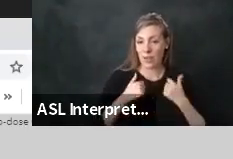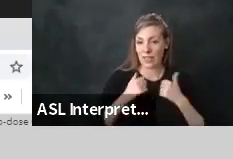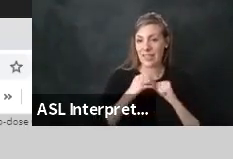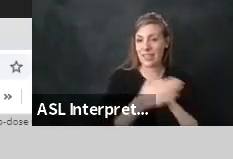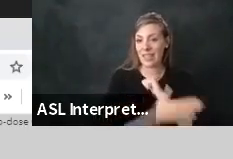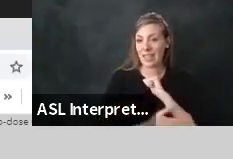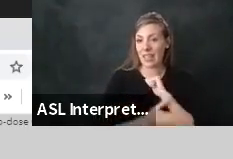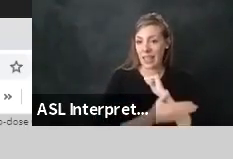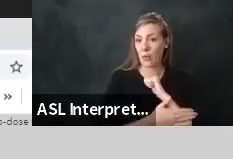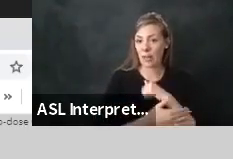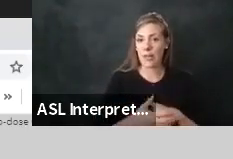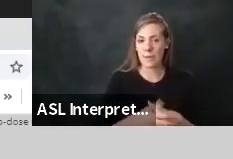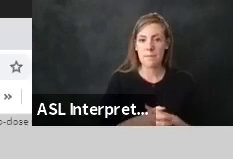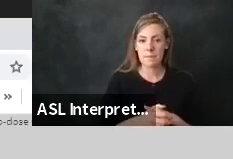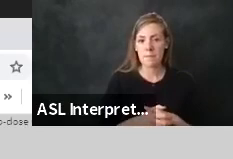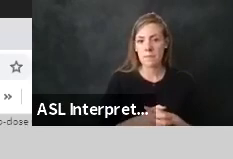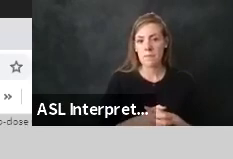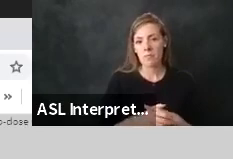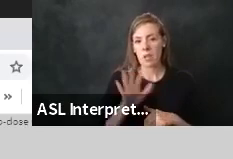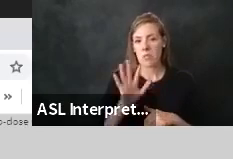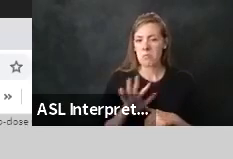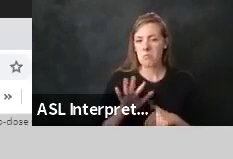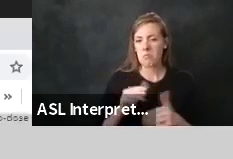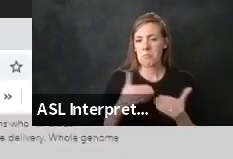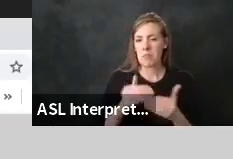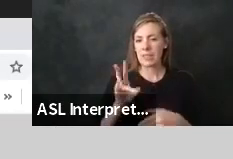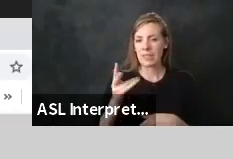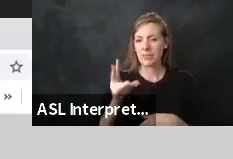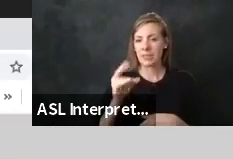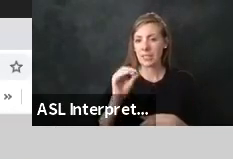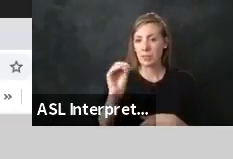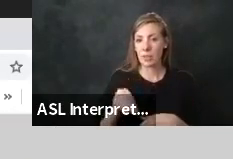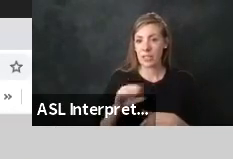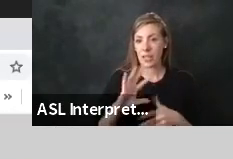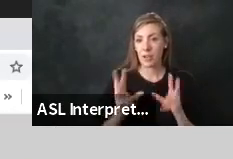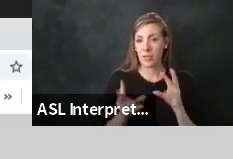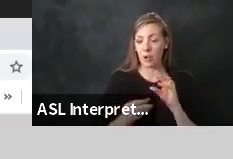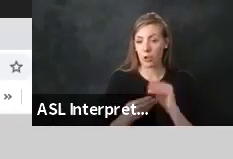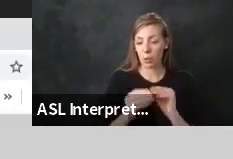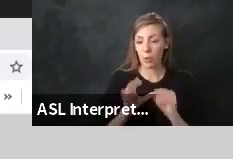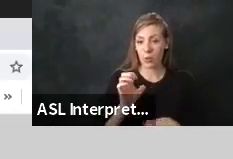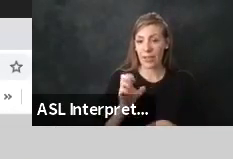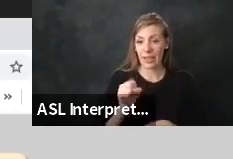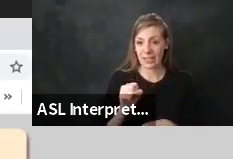about almost 17% of all total cases that WEA cut in the county since January.